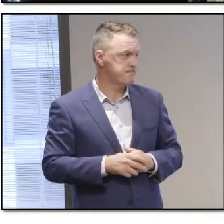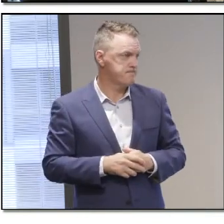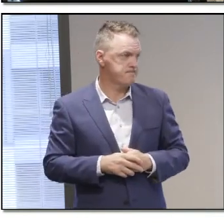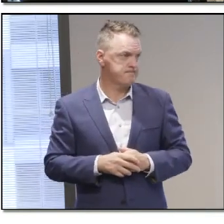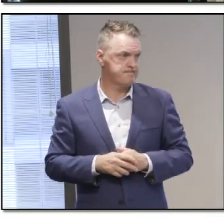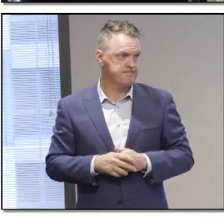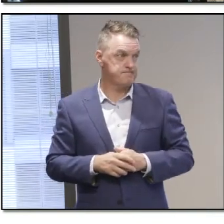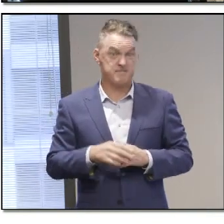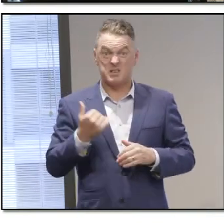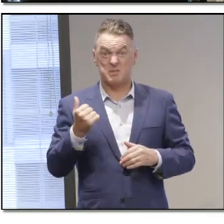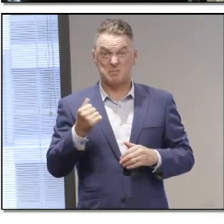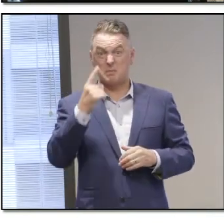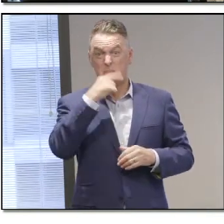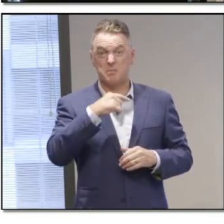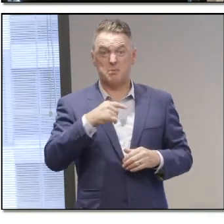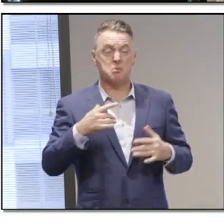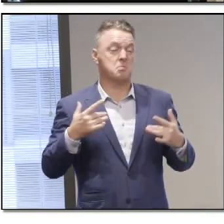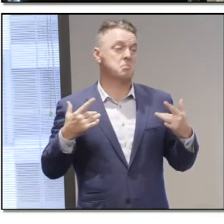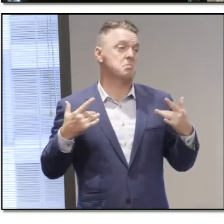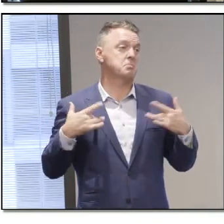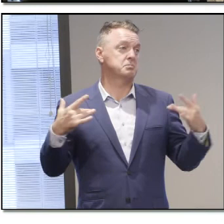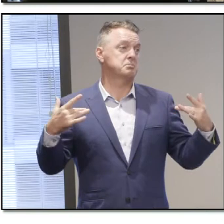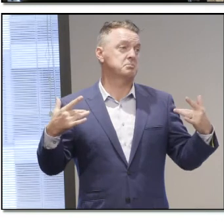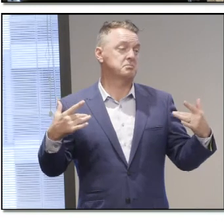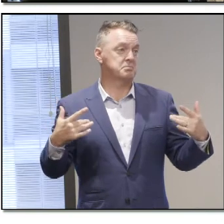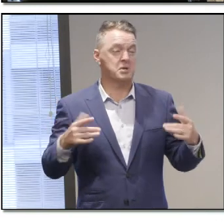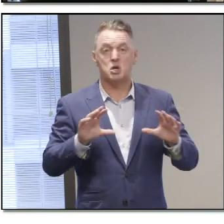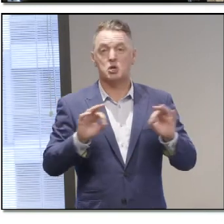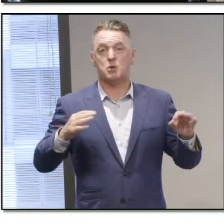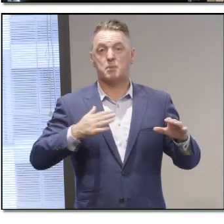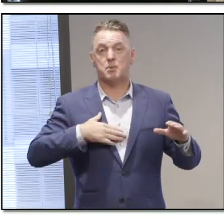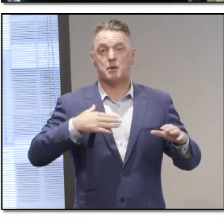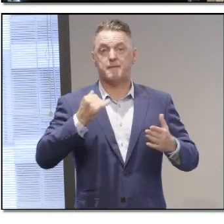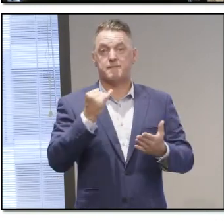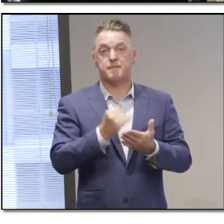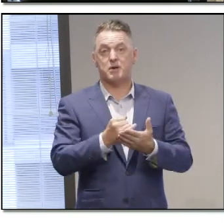be a bit of a cop out, it's an excuse, it's not my fault, I don't eat too much it's what my mum